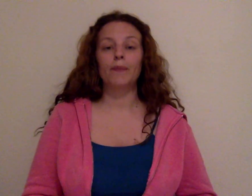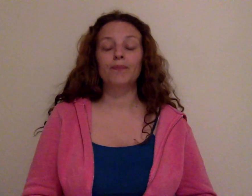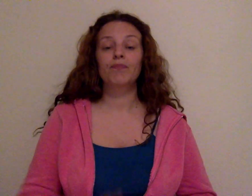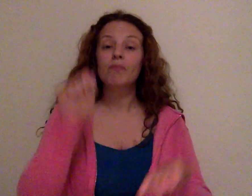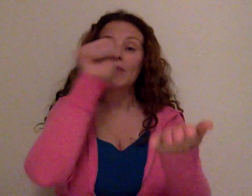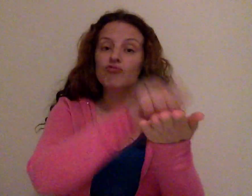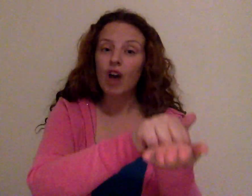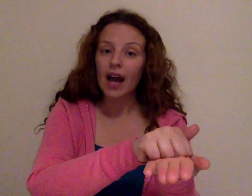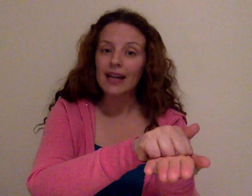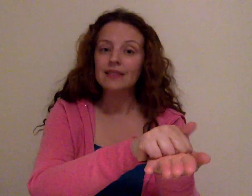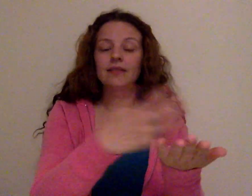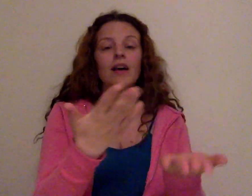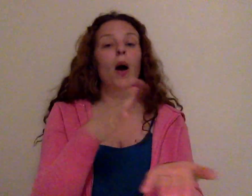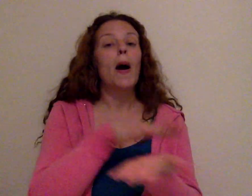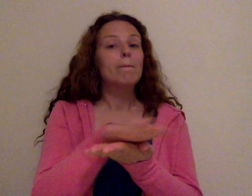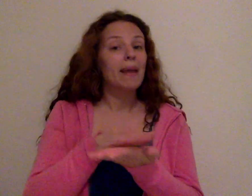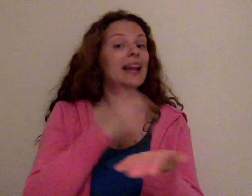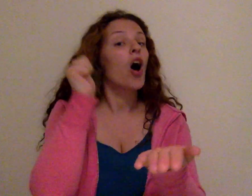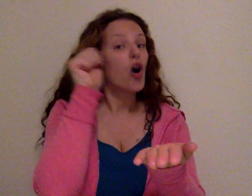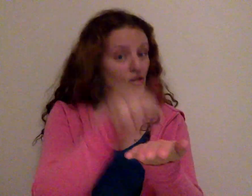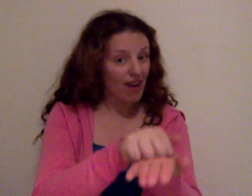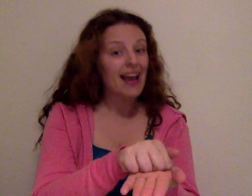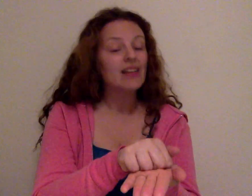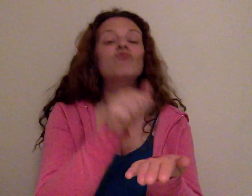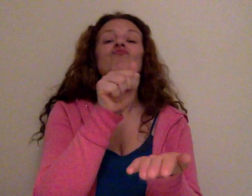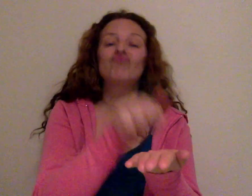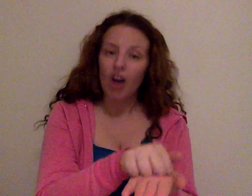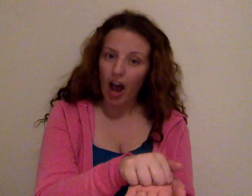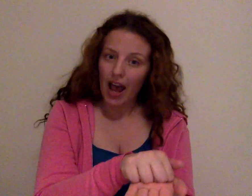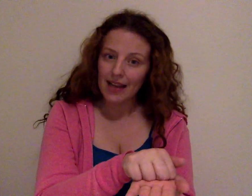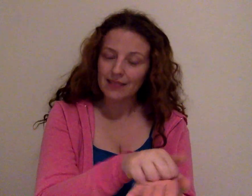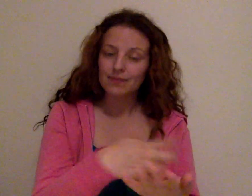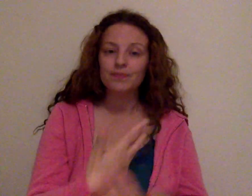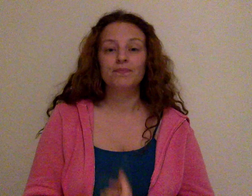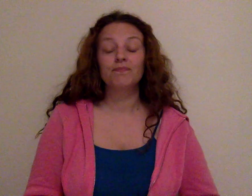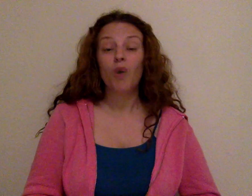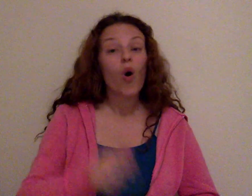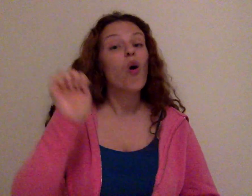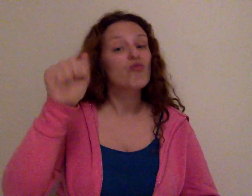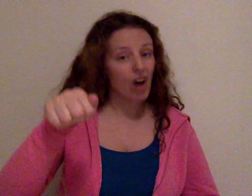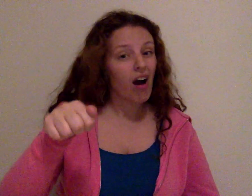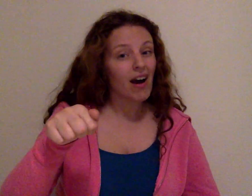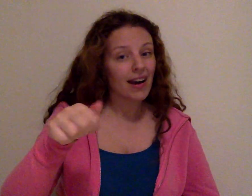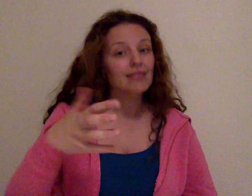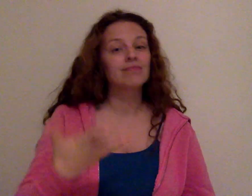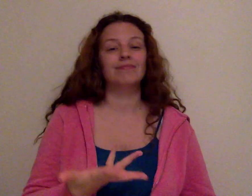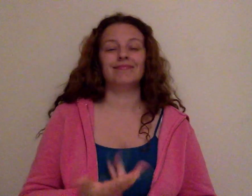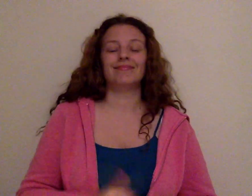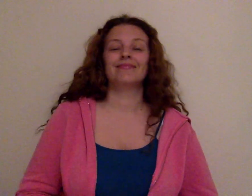Right, meaning correct or that's right.